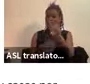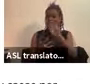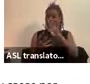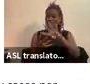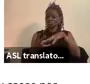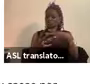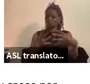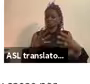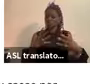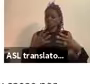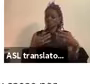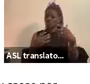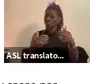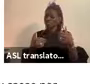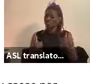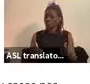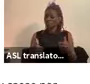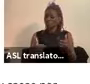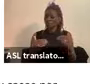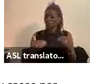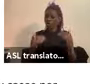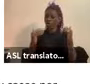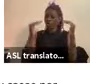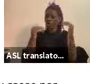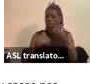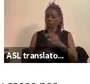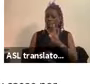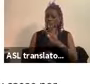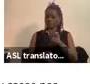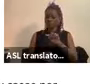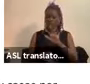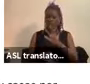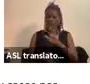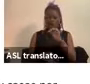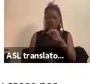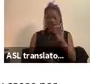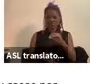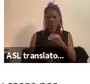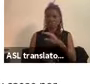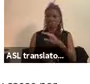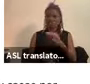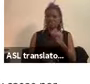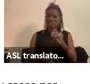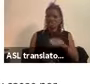to four point four percent and five point seven percent in the lowest quartile.